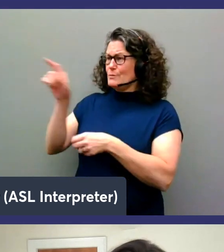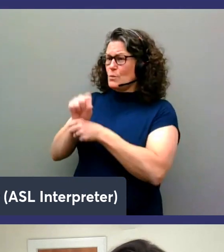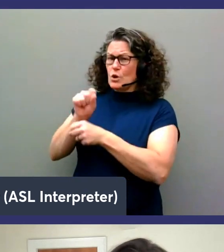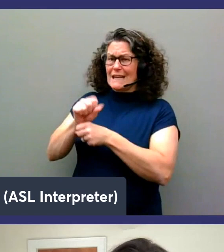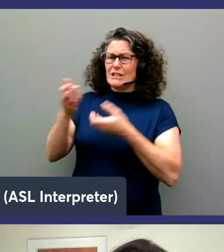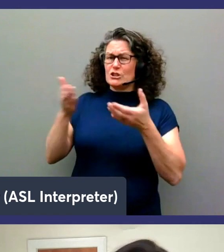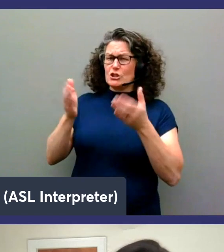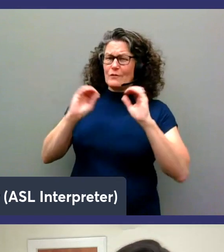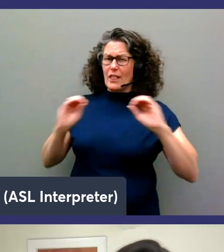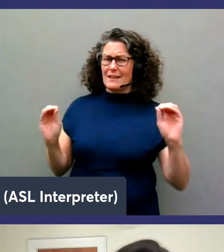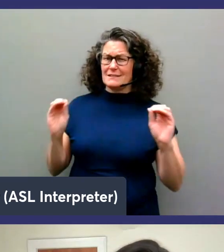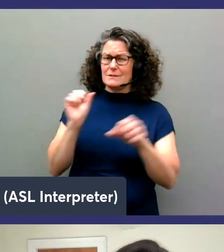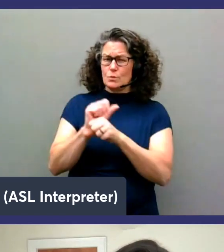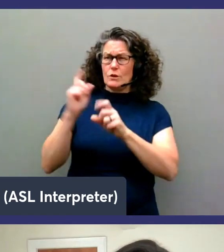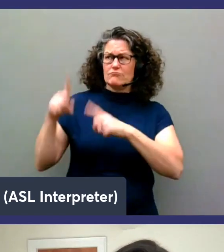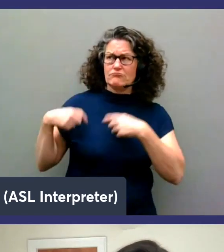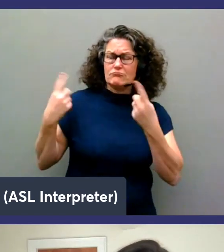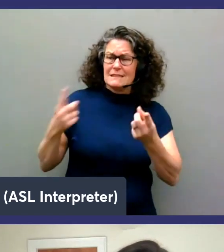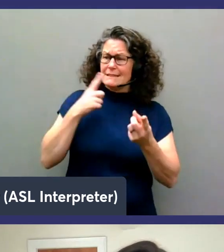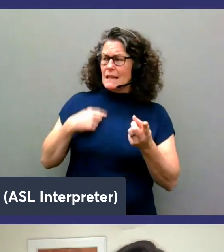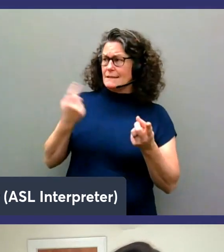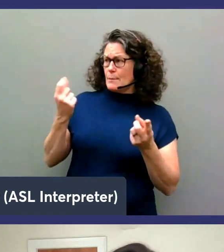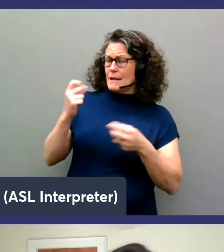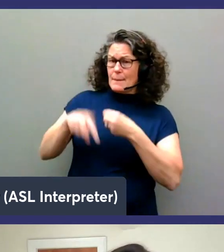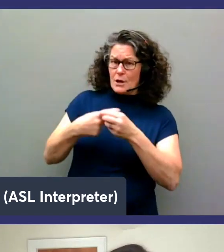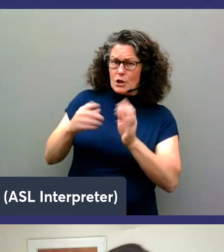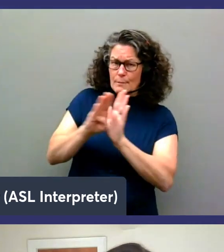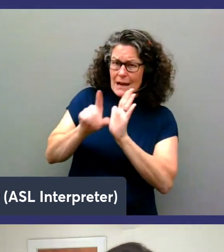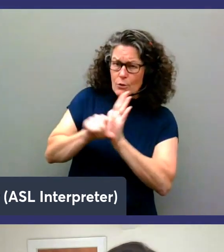So like, can you tell us a little bit about your background, kinda how you got into this?